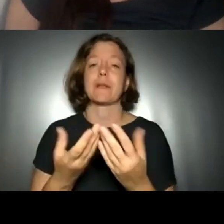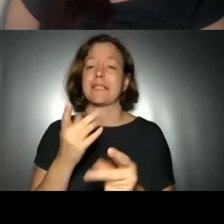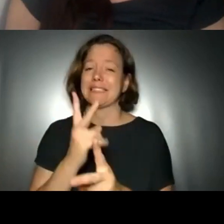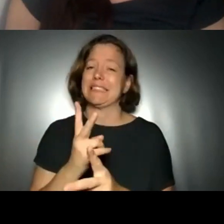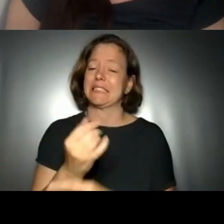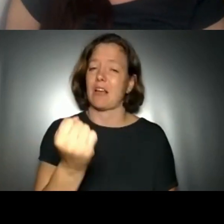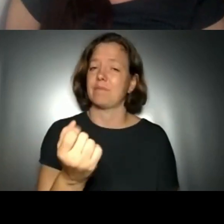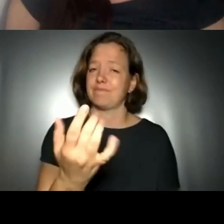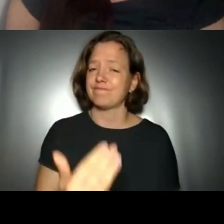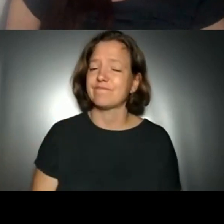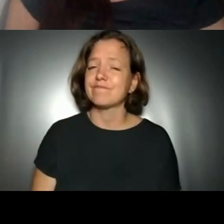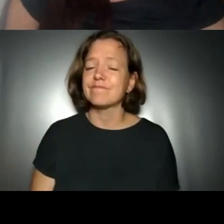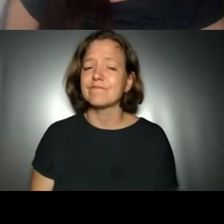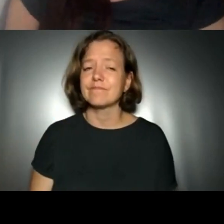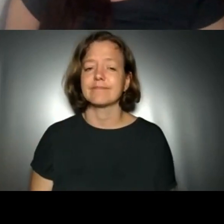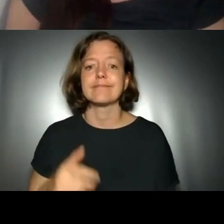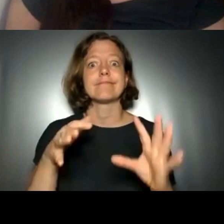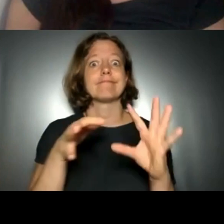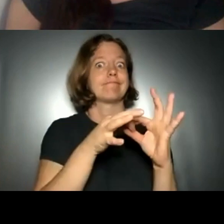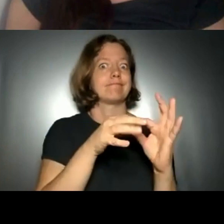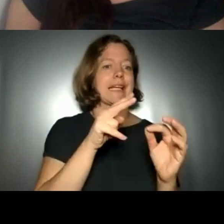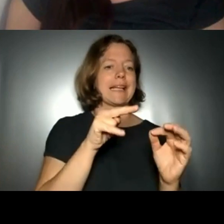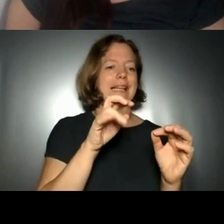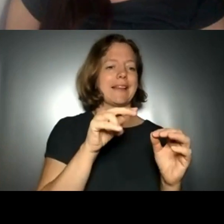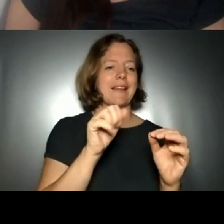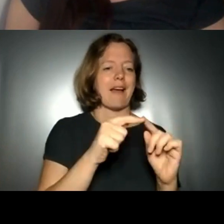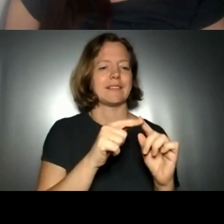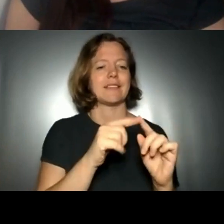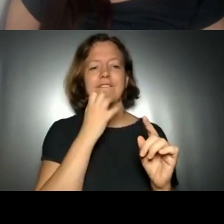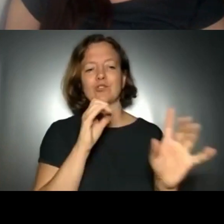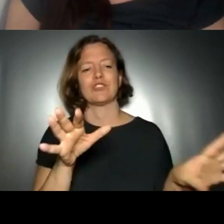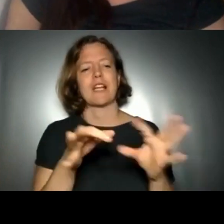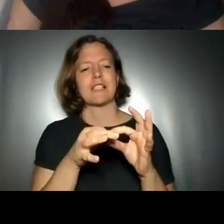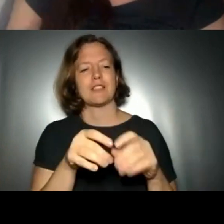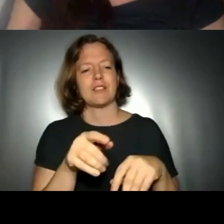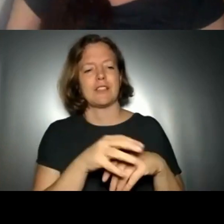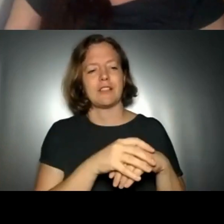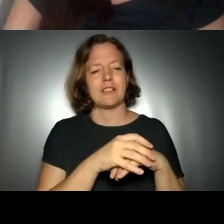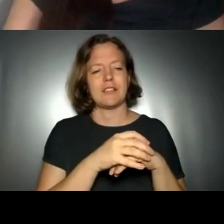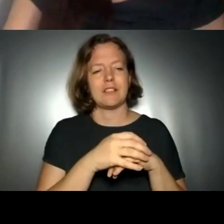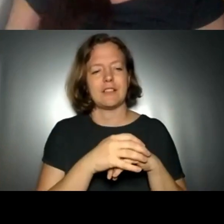Nina Mühlemann: This is Nina speaking. I also just wanted to say quickly that I have made this reference recently